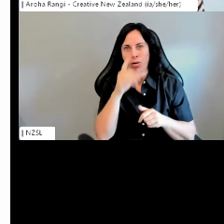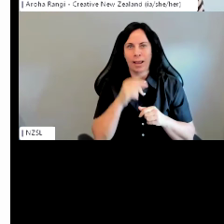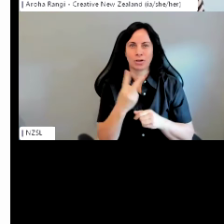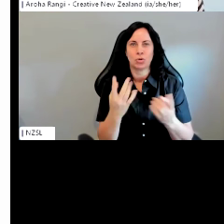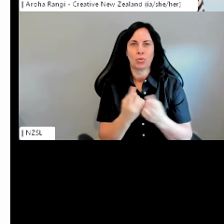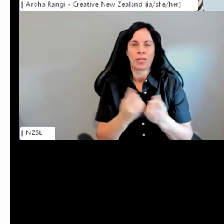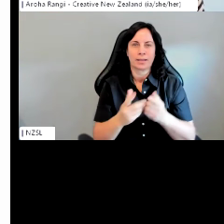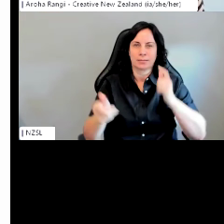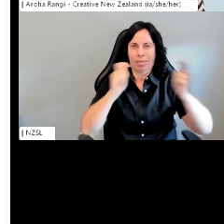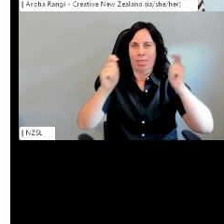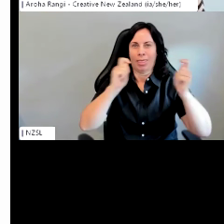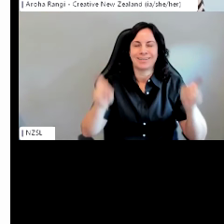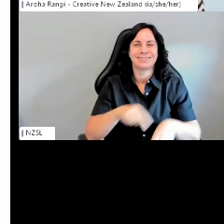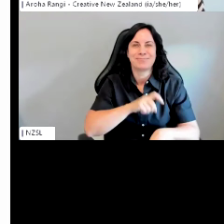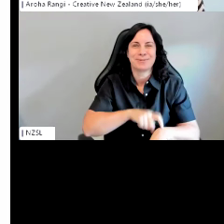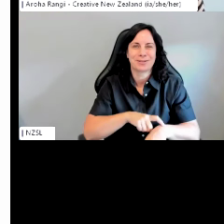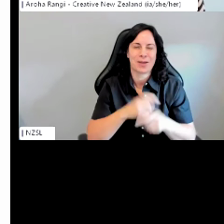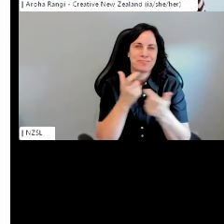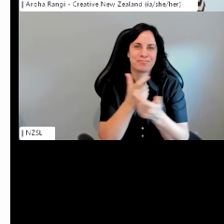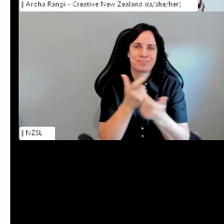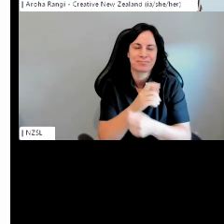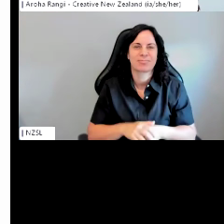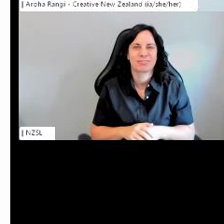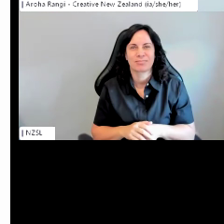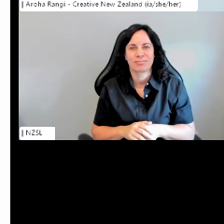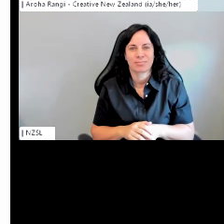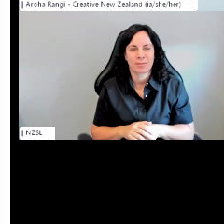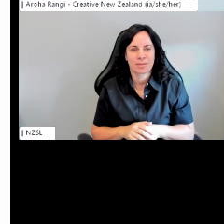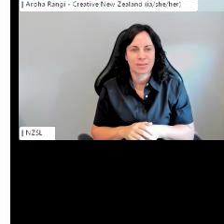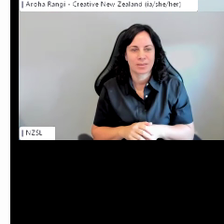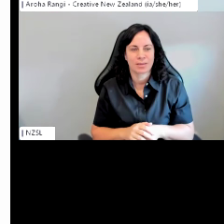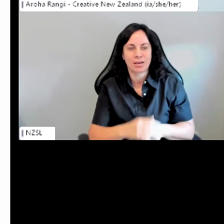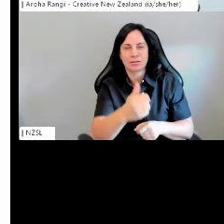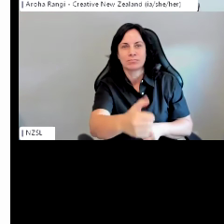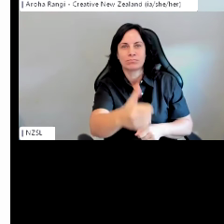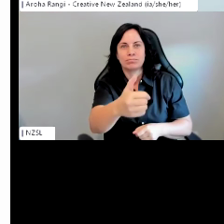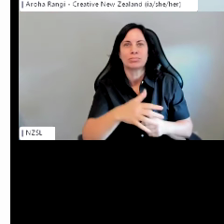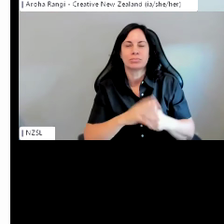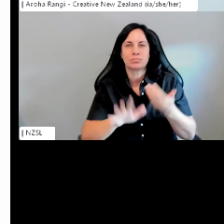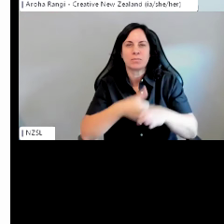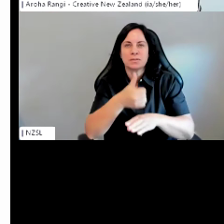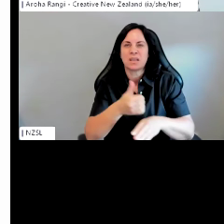about 75 seconds or something to profile yourself on segments. So, if you haven't already done it,